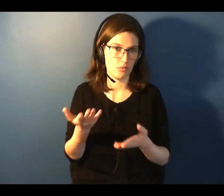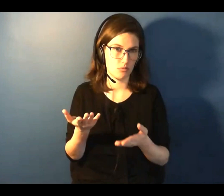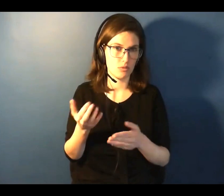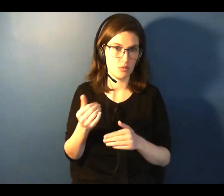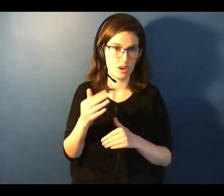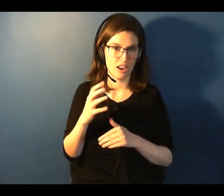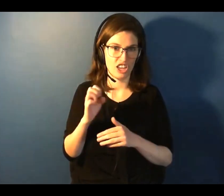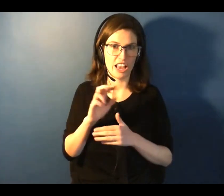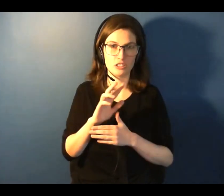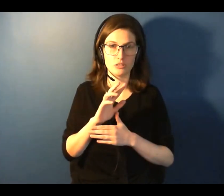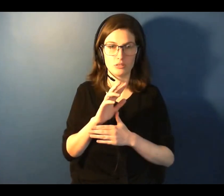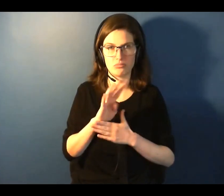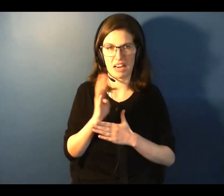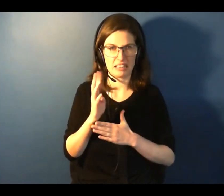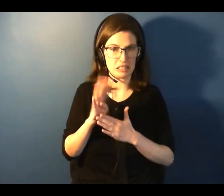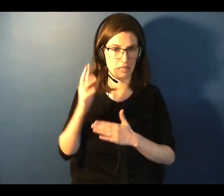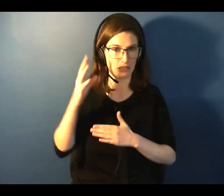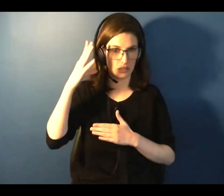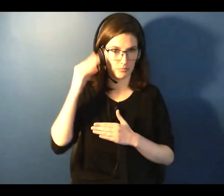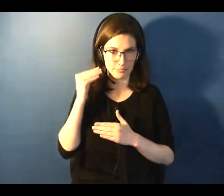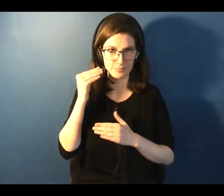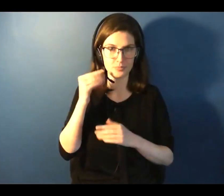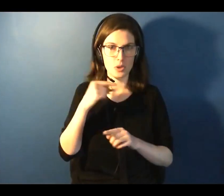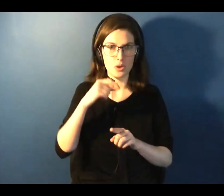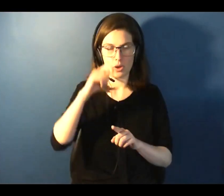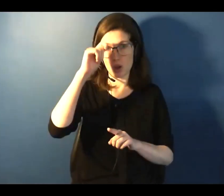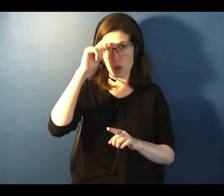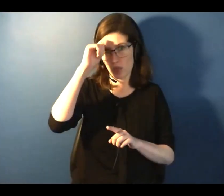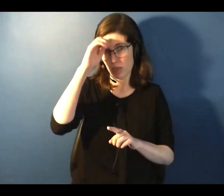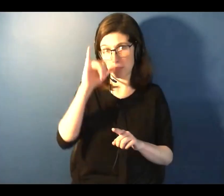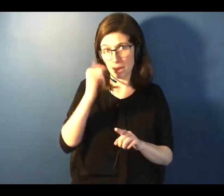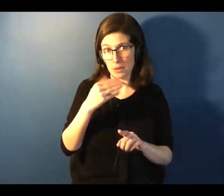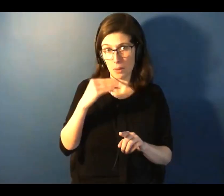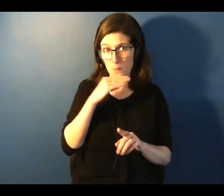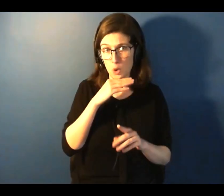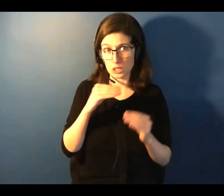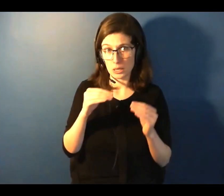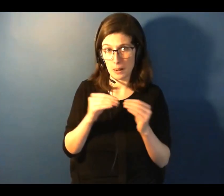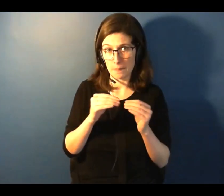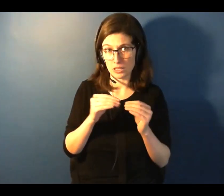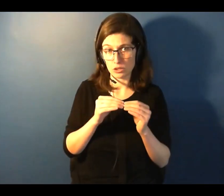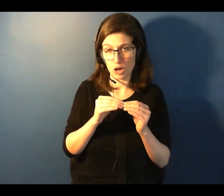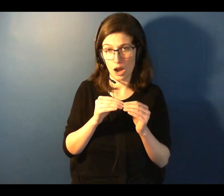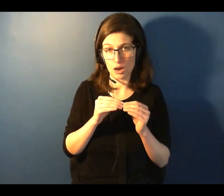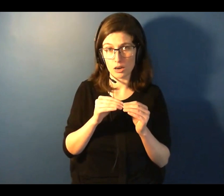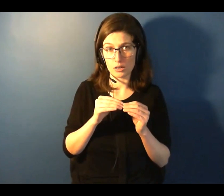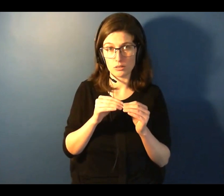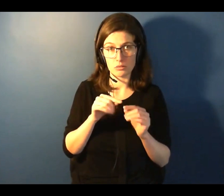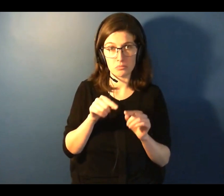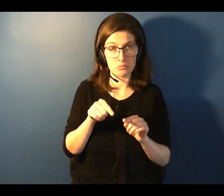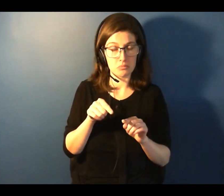I just think it's important to point out that that she didn't lose her hearing until